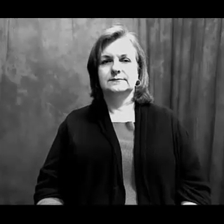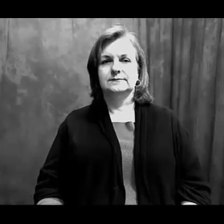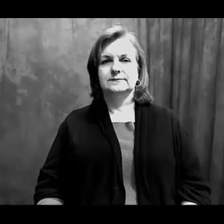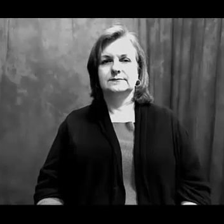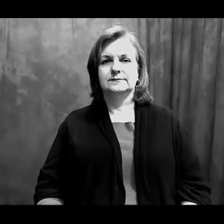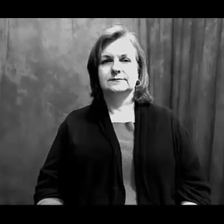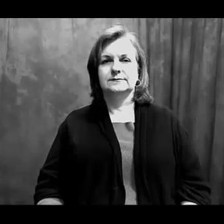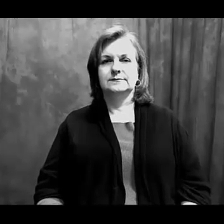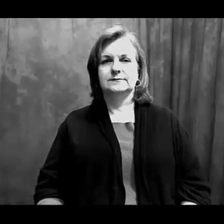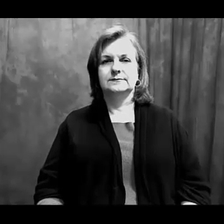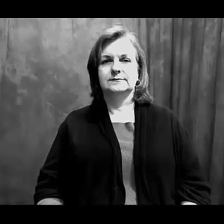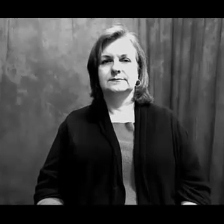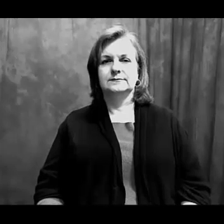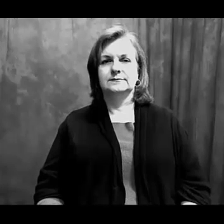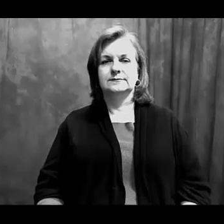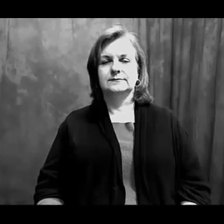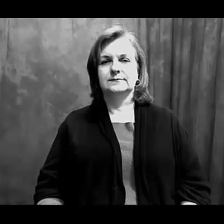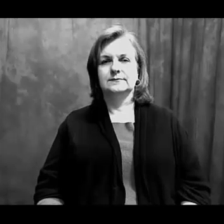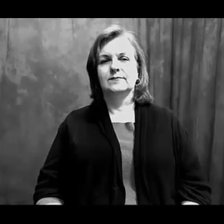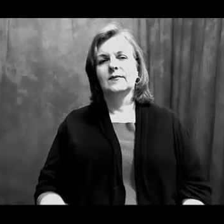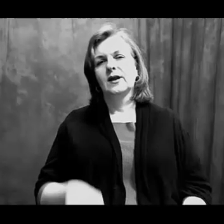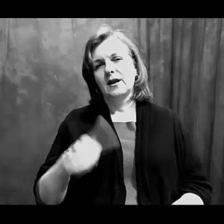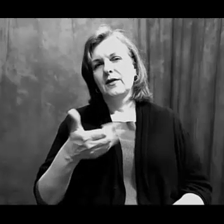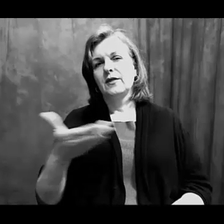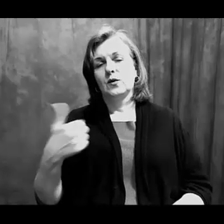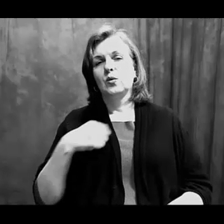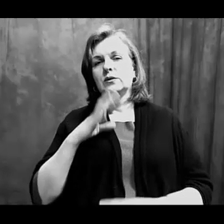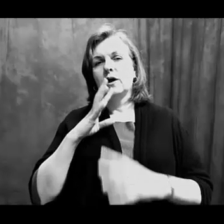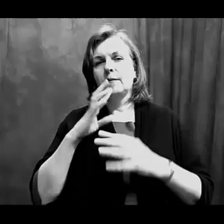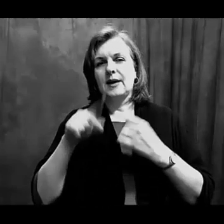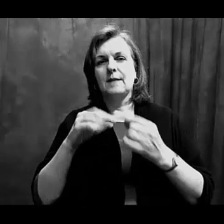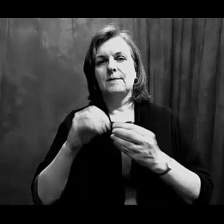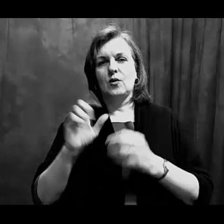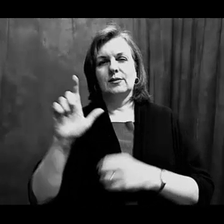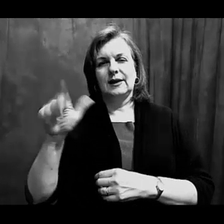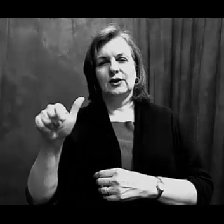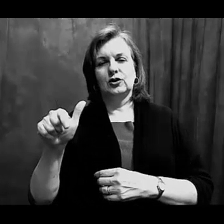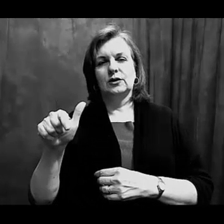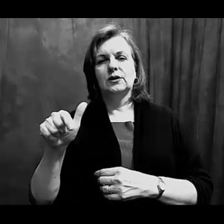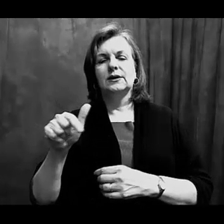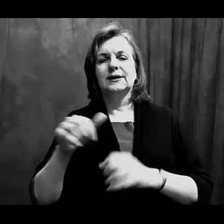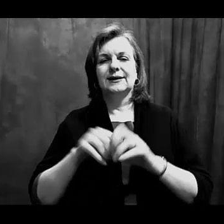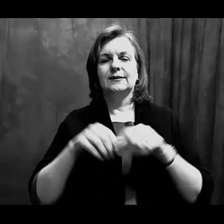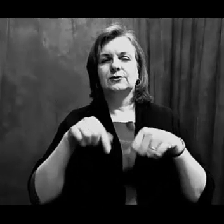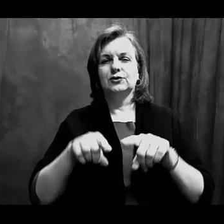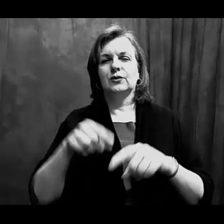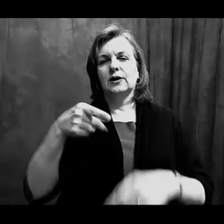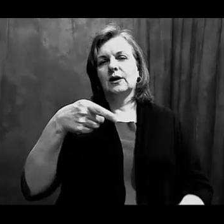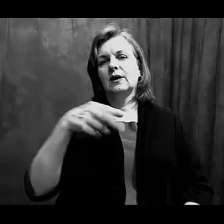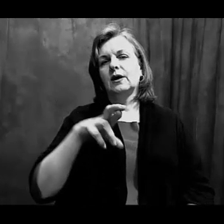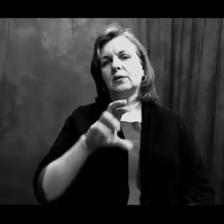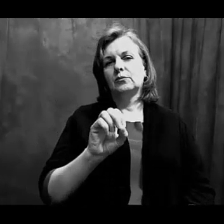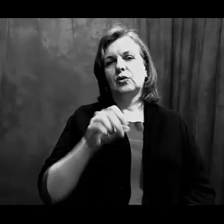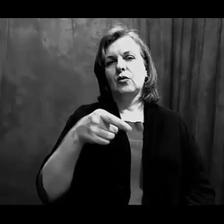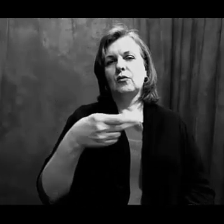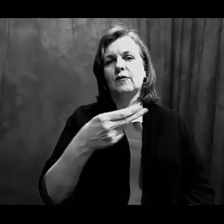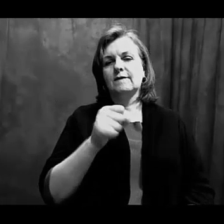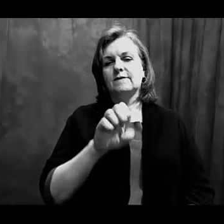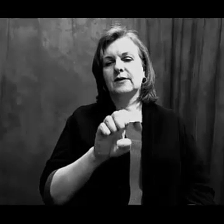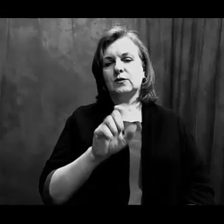the other thing we need to think about that we will talk about more in genetics is this idea in prophase 1